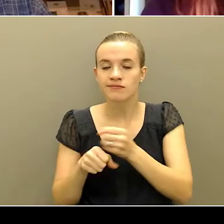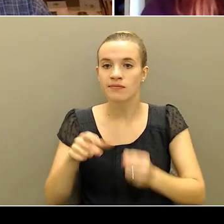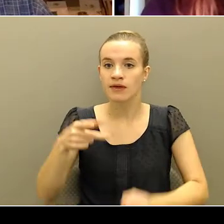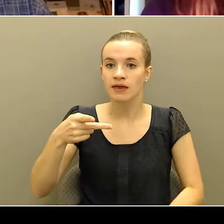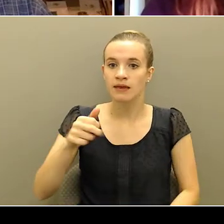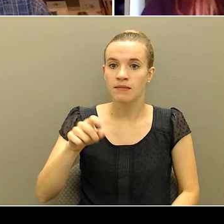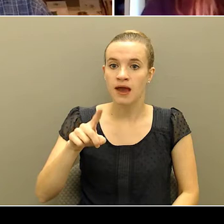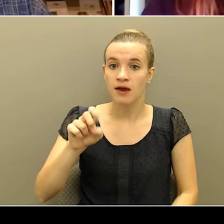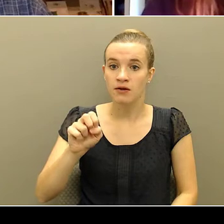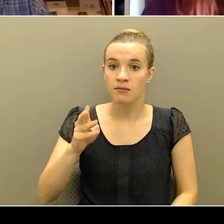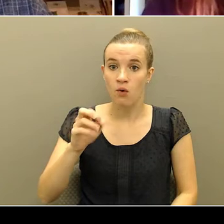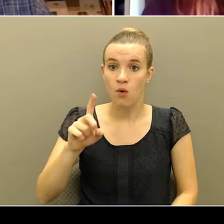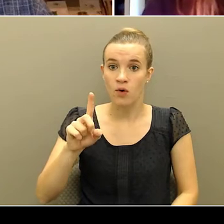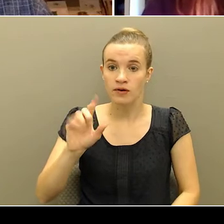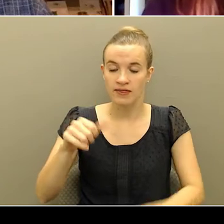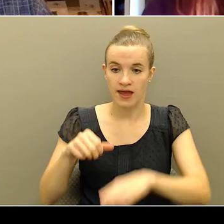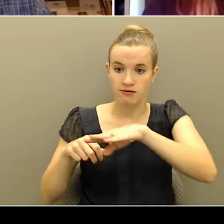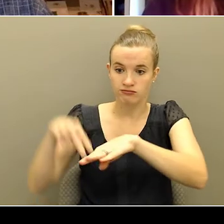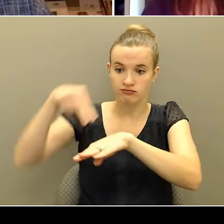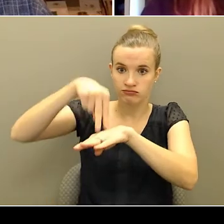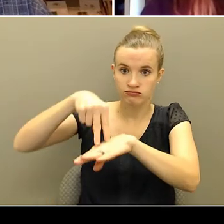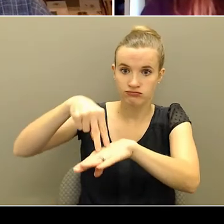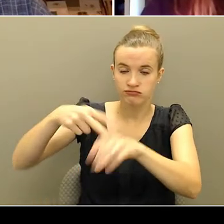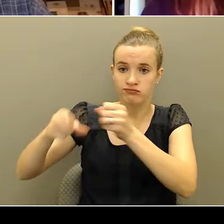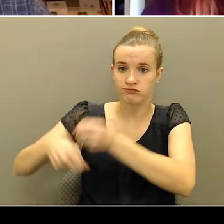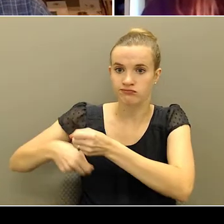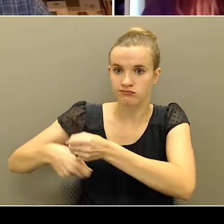know, you've encountered with some folks and maybe you can talk a little bit